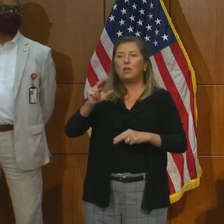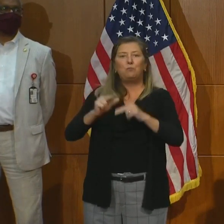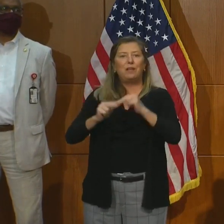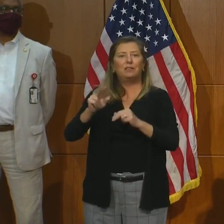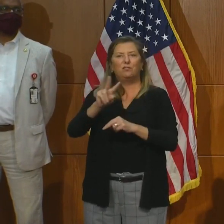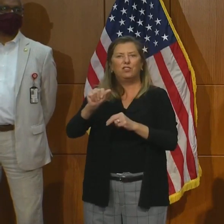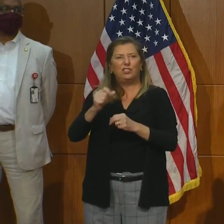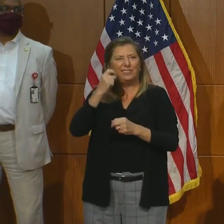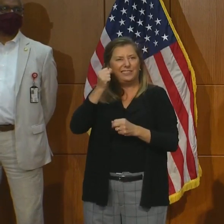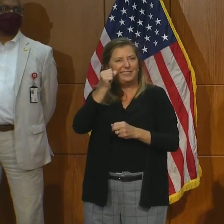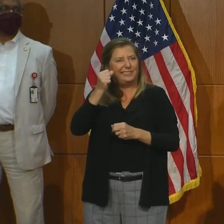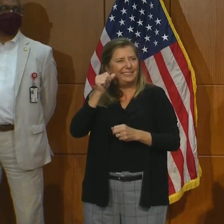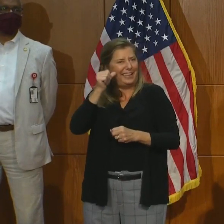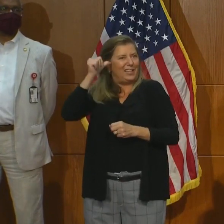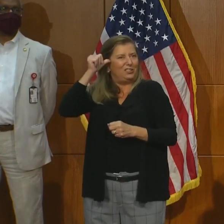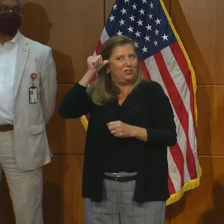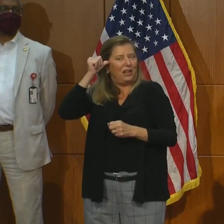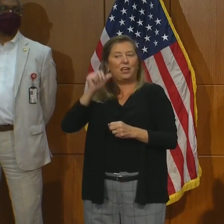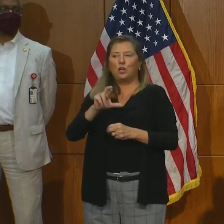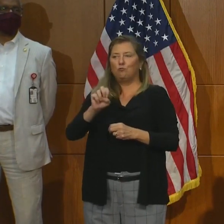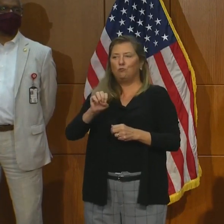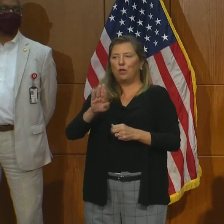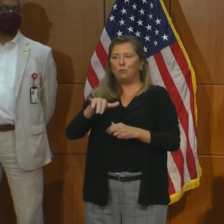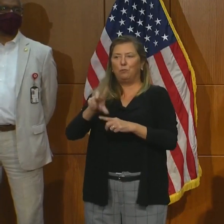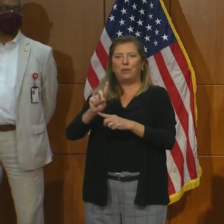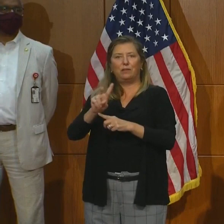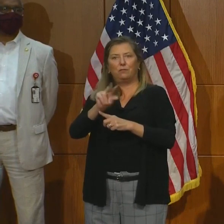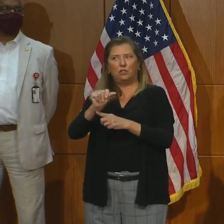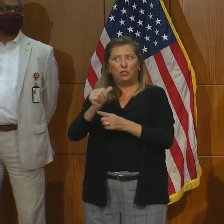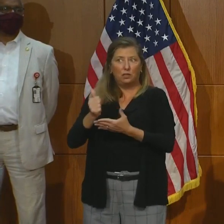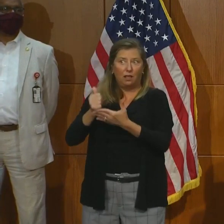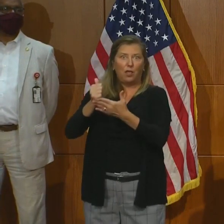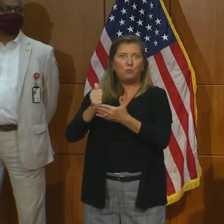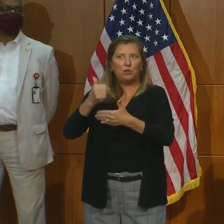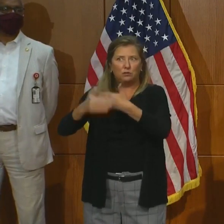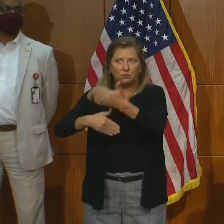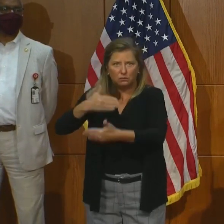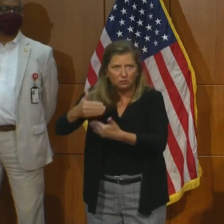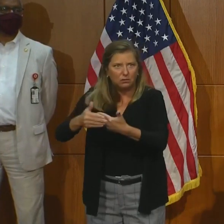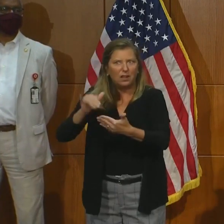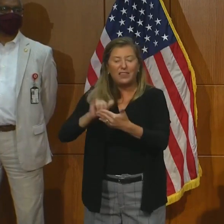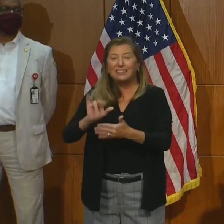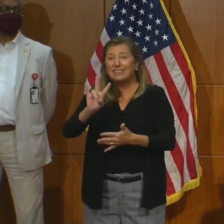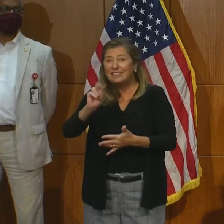NINETEEN. IF YOU OWN A SMALL BUSINESS WE ANNOUNCED REBUILD